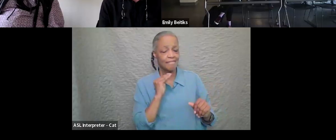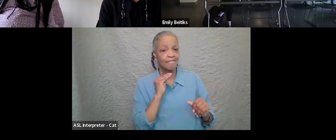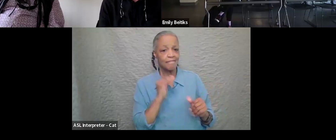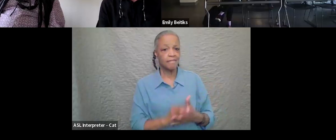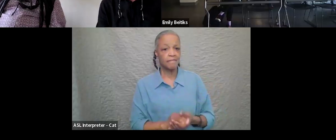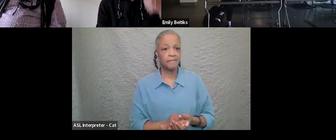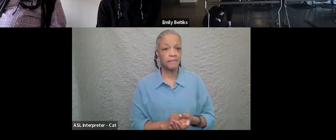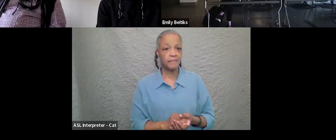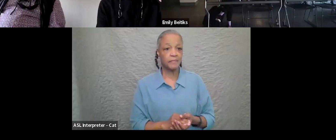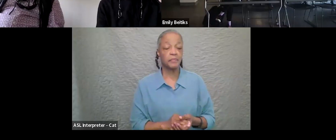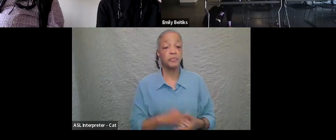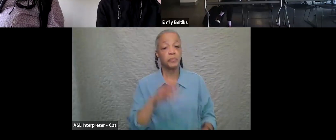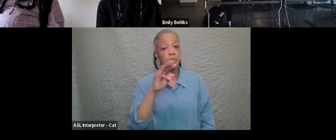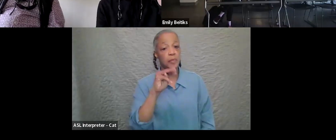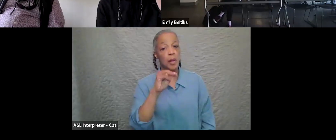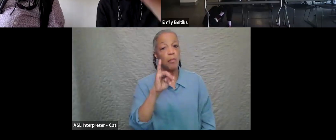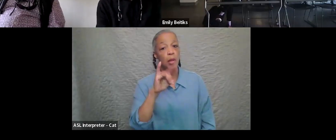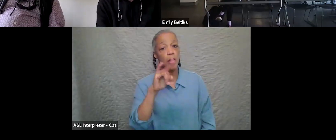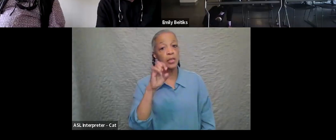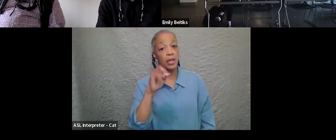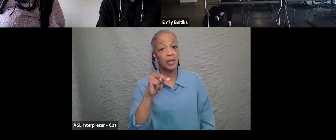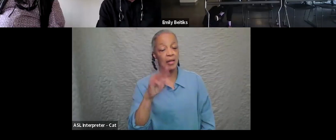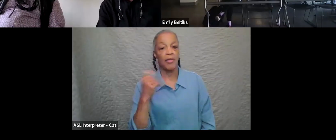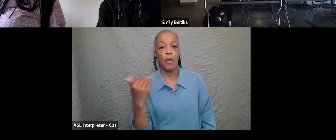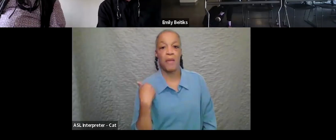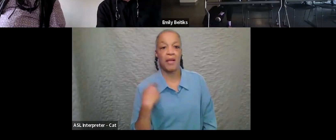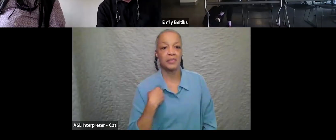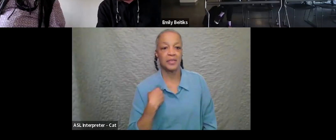Yeah, it reminds me of some folks in my father's generation.